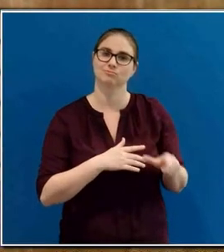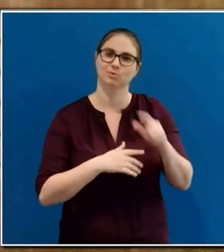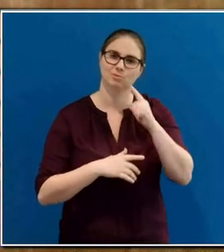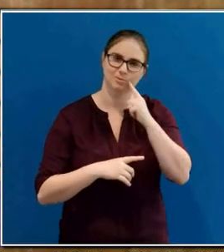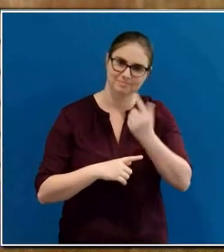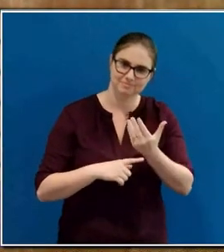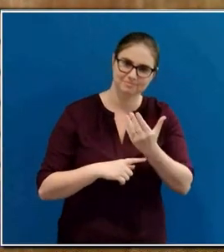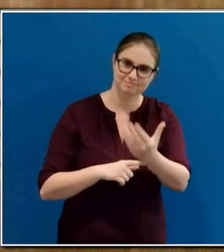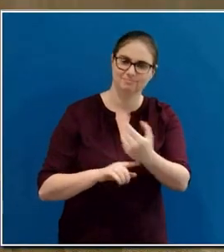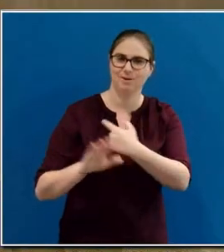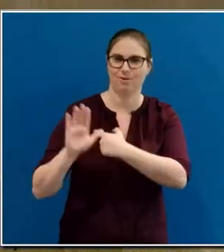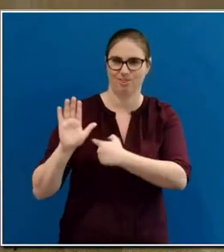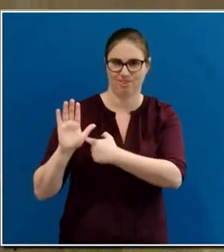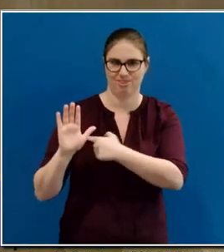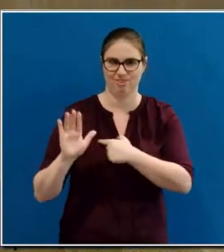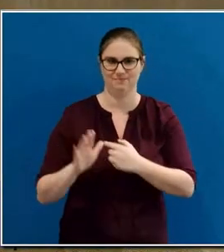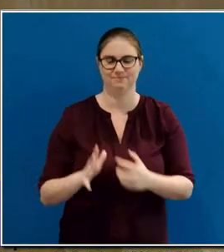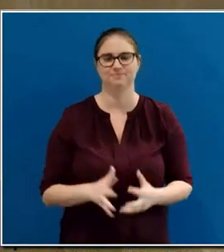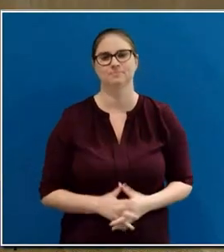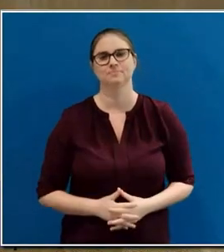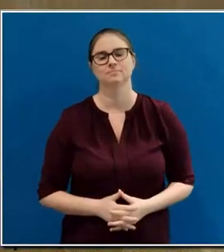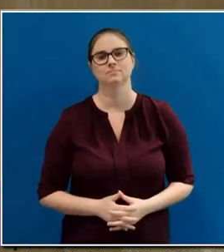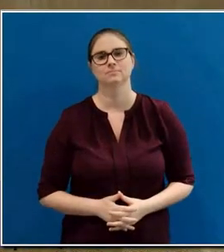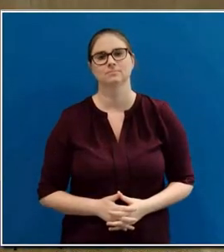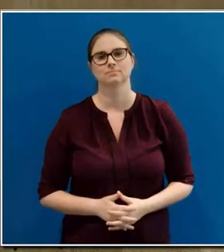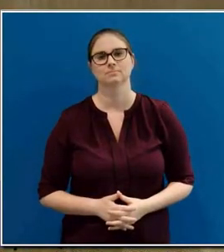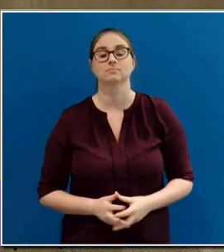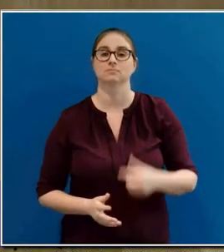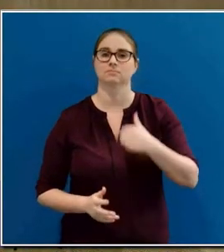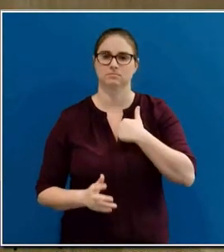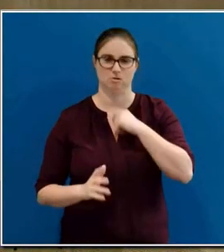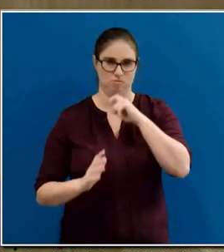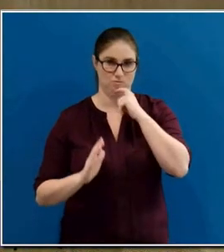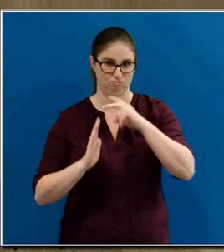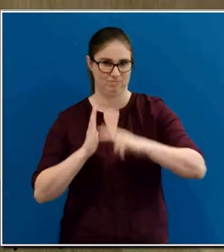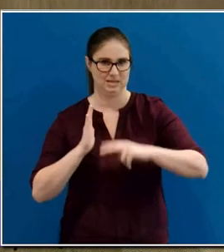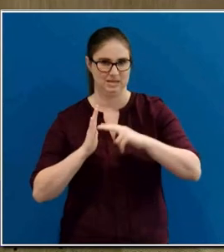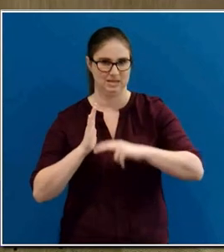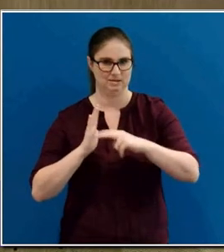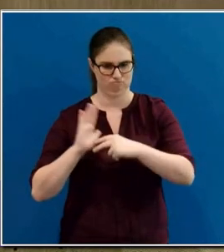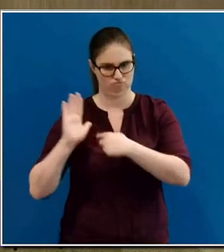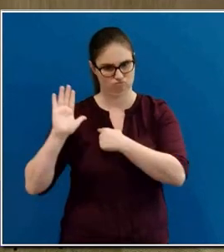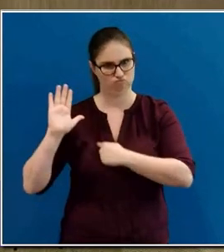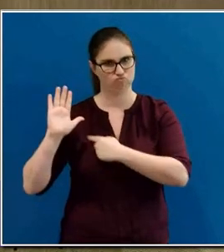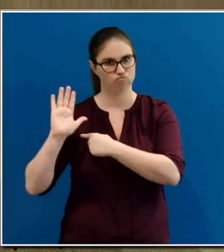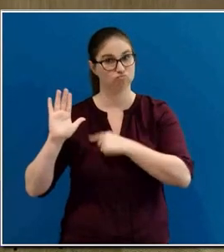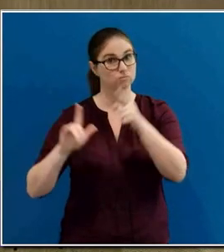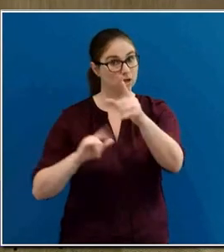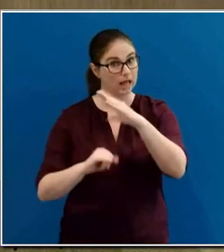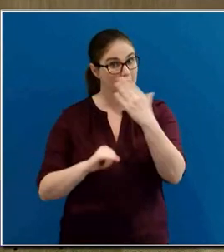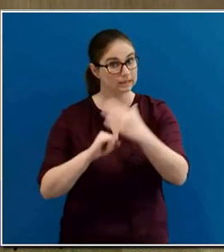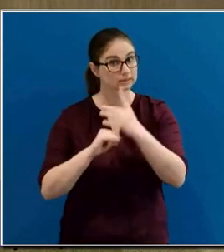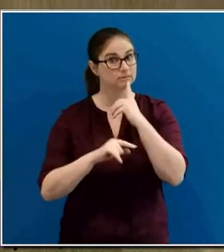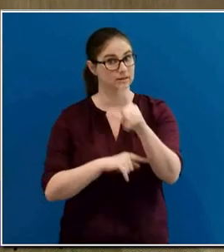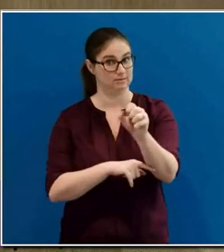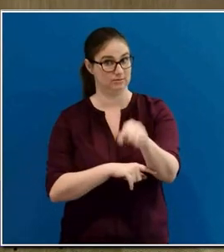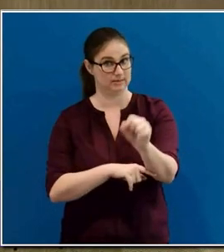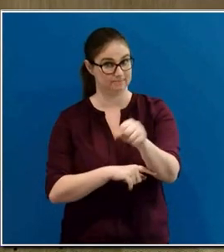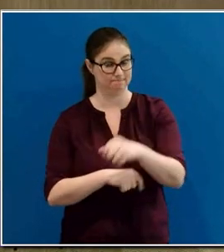I will read you the affirmation. At the end, please say yes or I do. Do you solemnly and sincerely declare and affirm